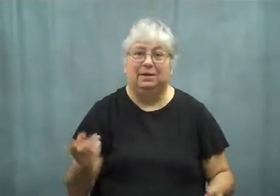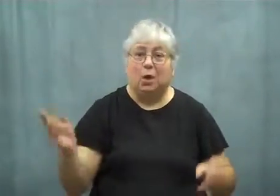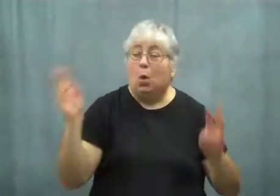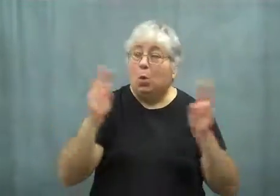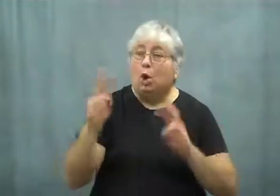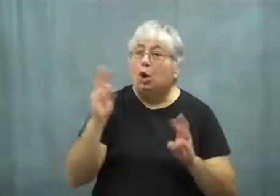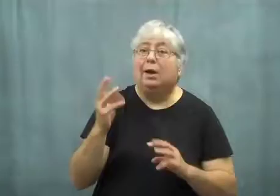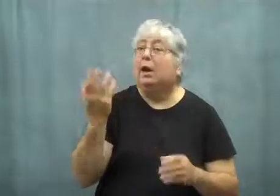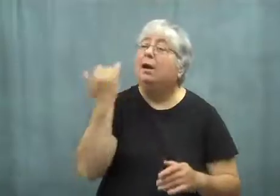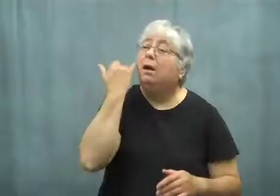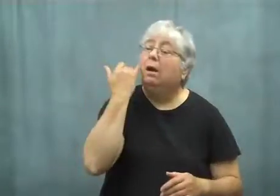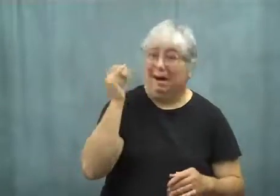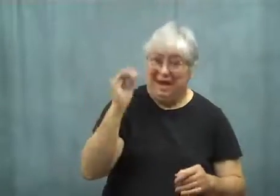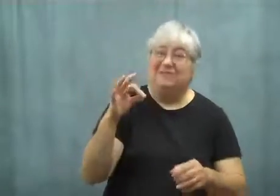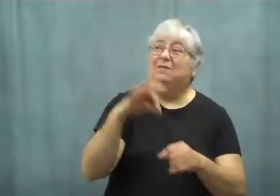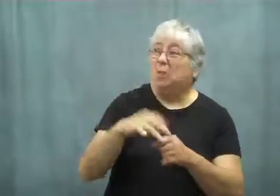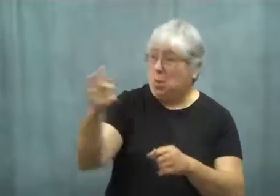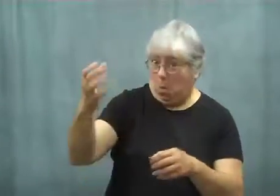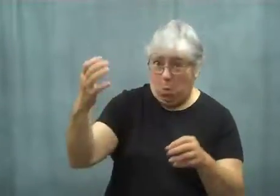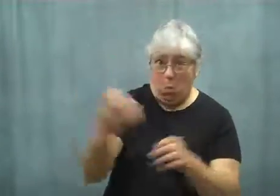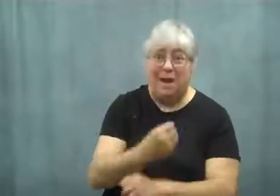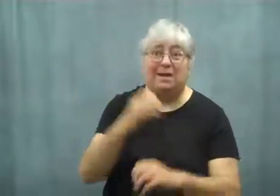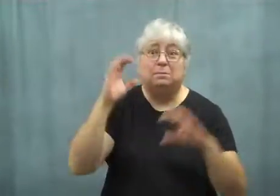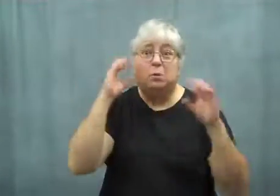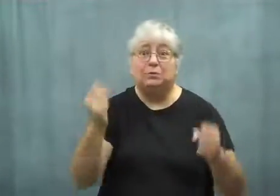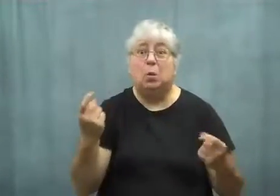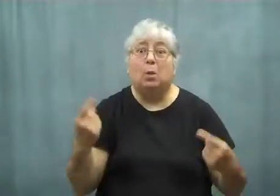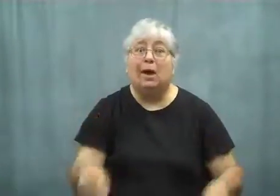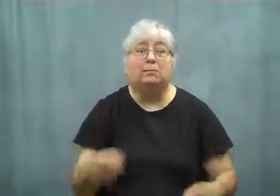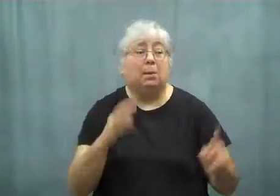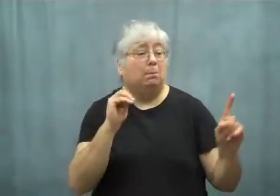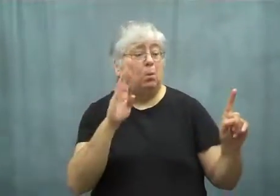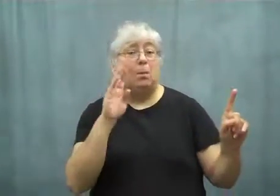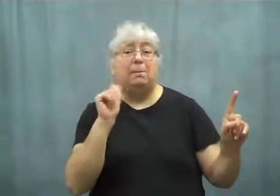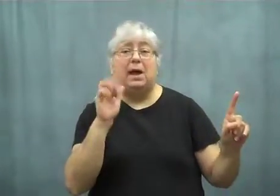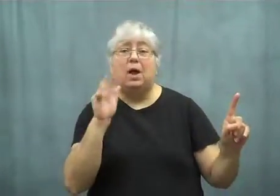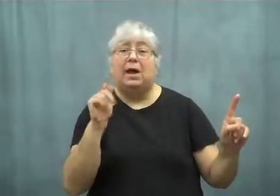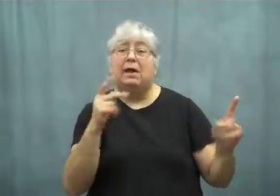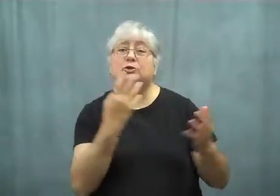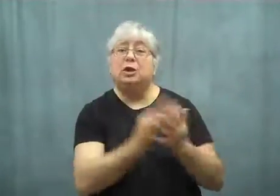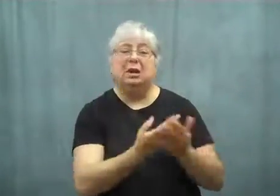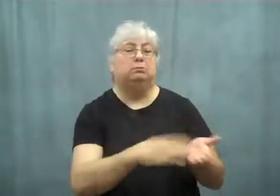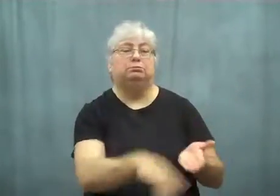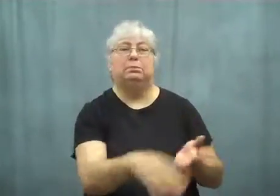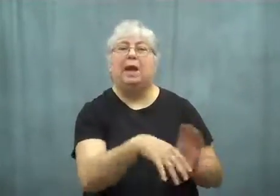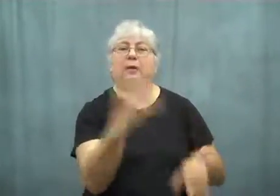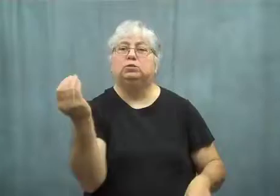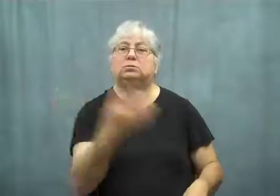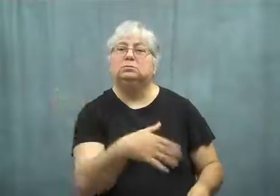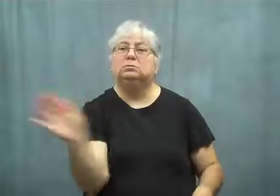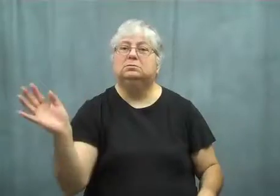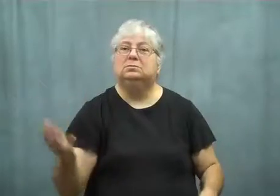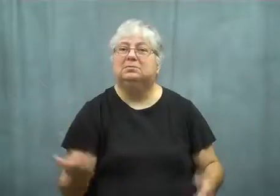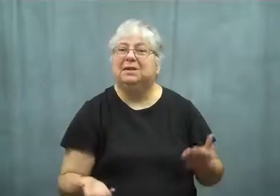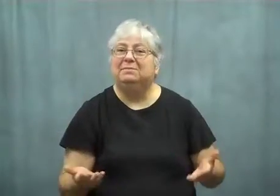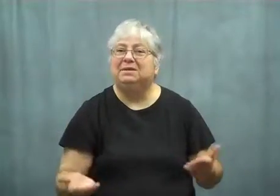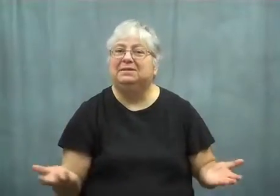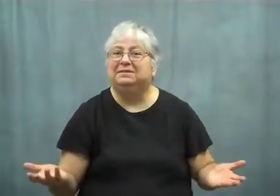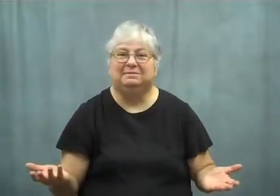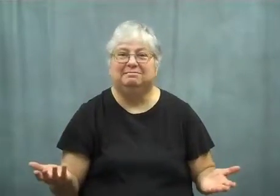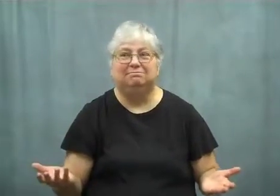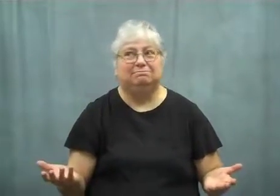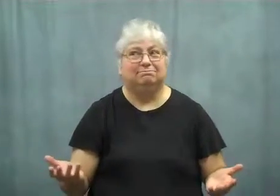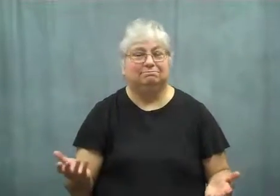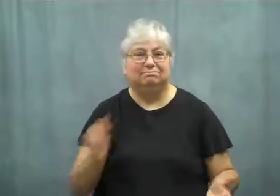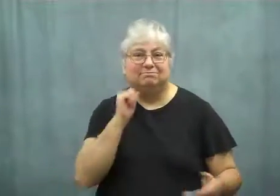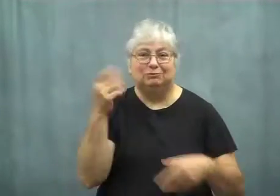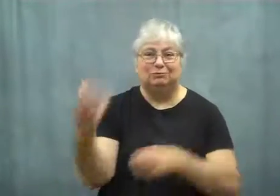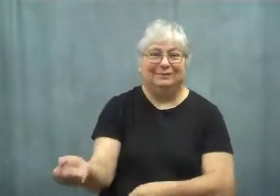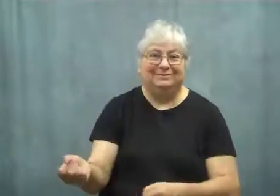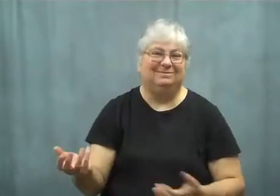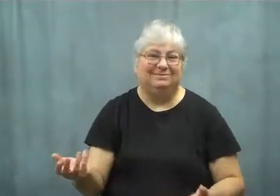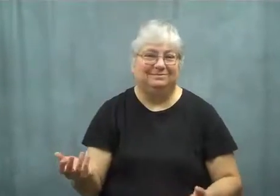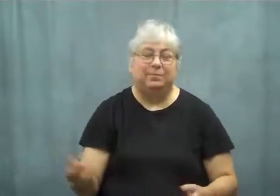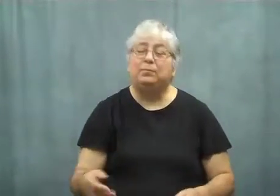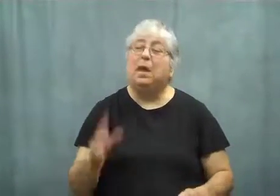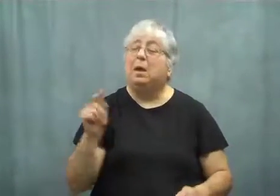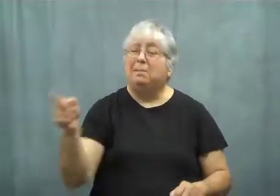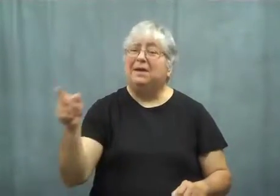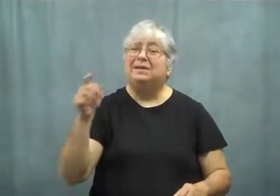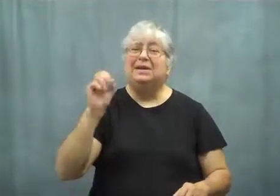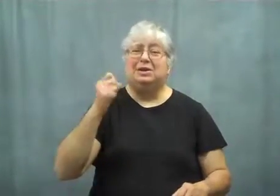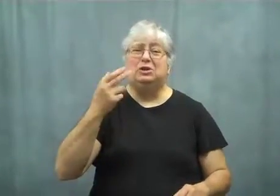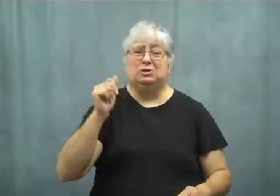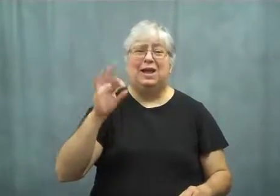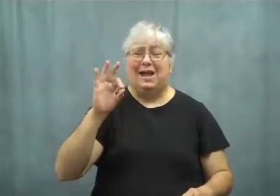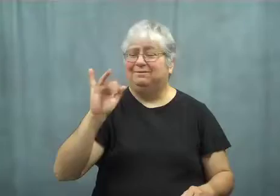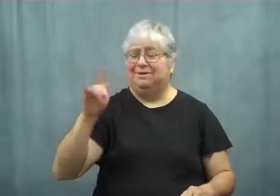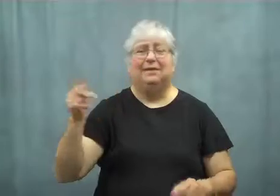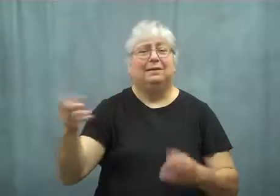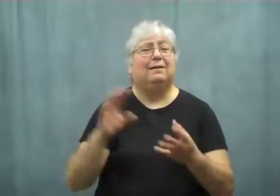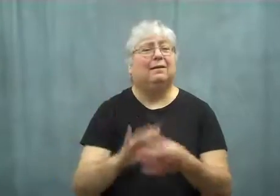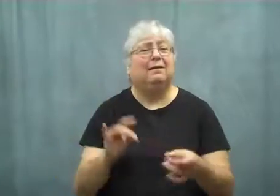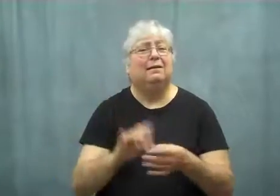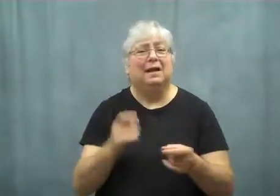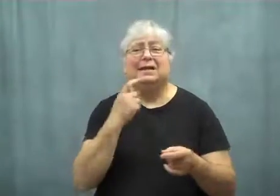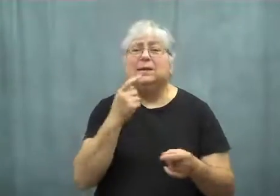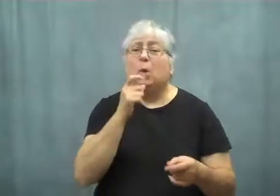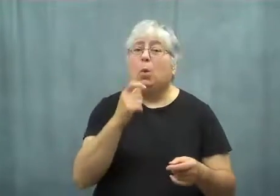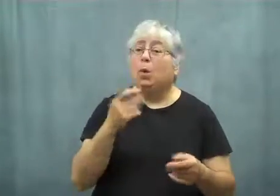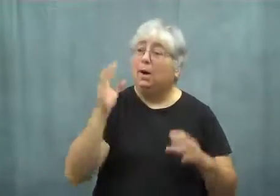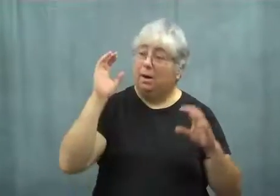The concern is if he wins, he may pardon Mubarak and release him from prison.